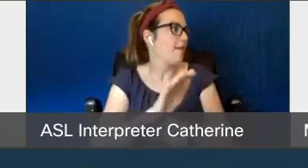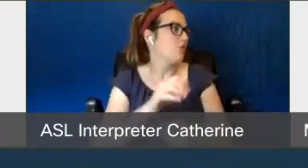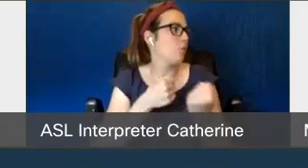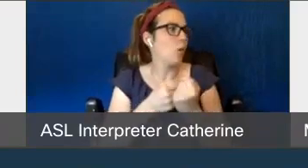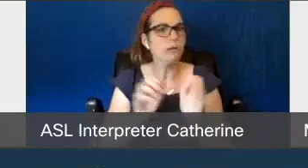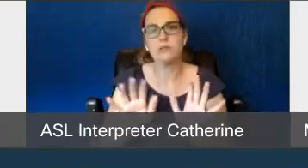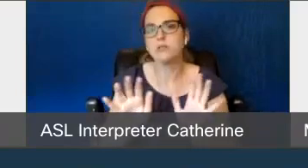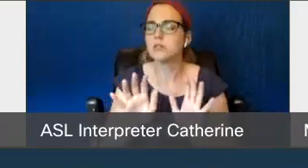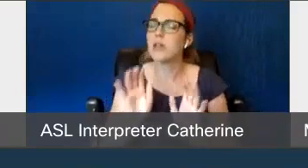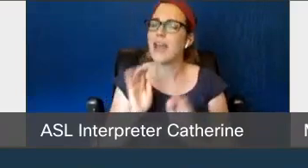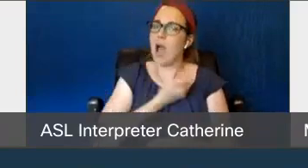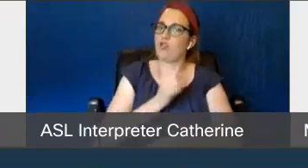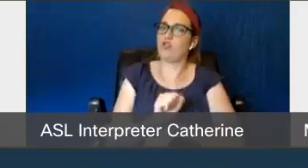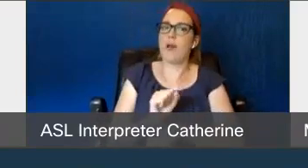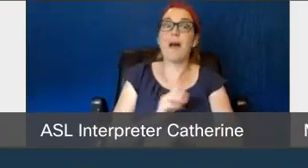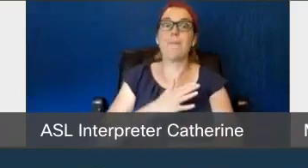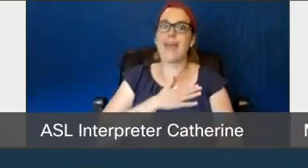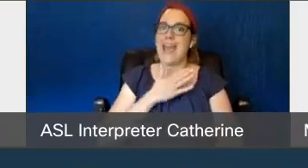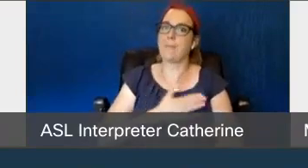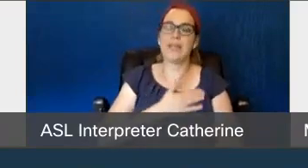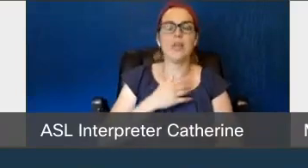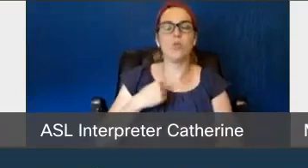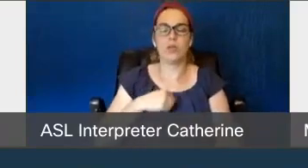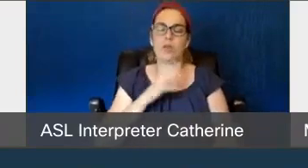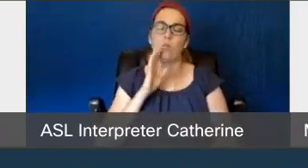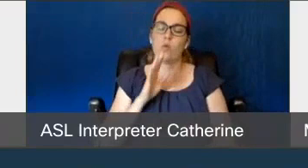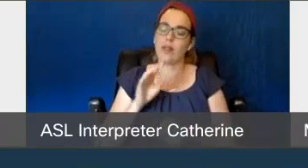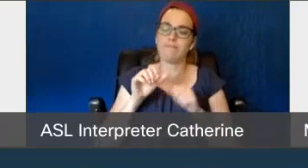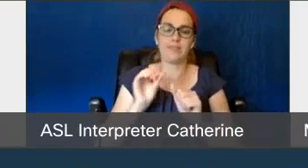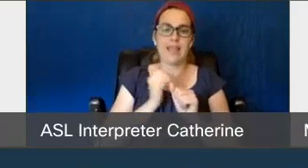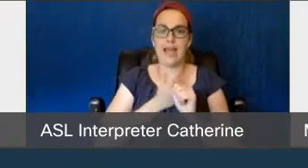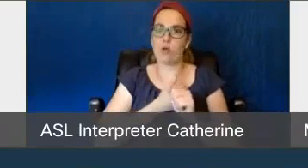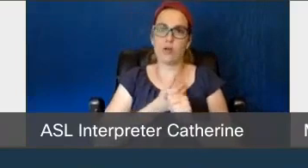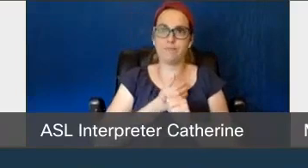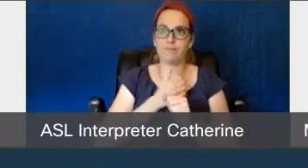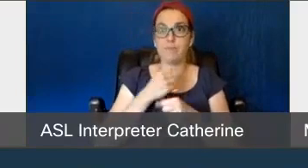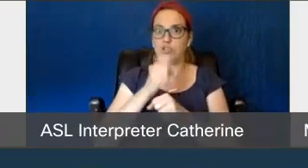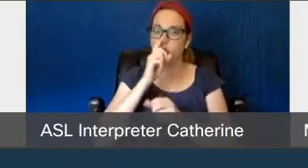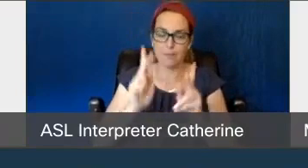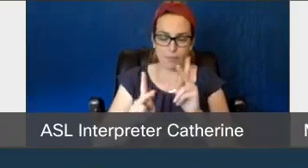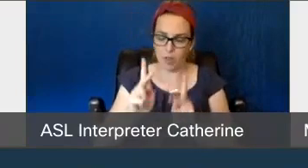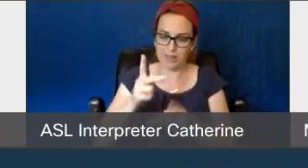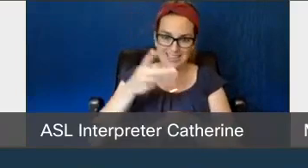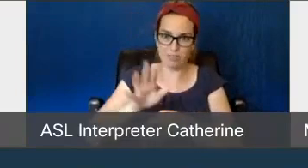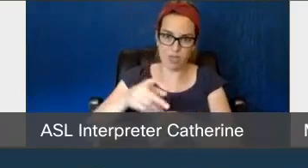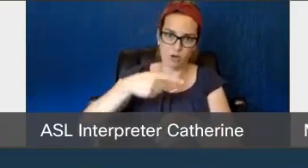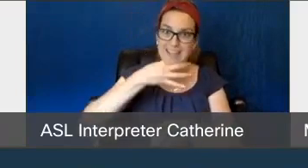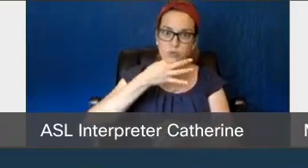we're gonna stick to this topic of staying in our lane is to support them and give them the support that they need and also to give them the encouragement